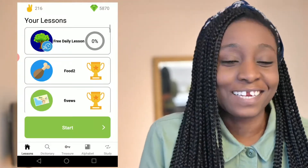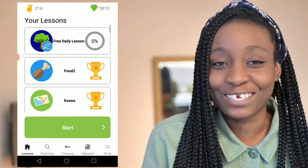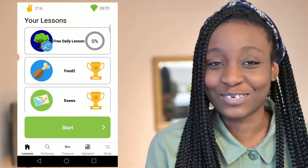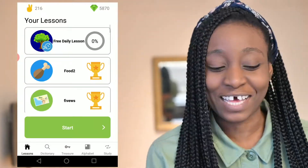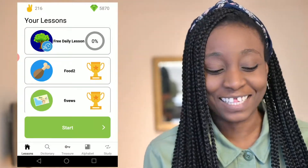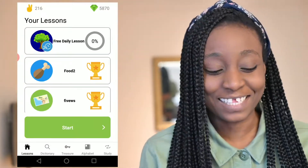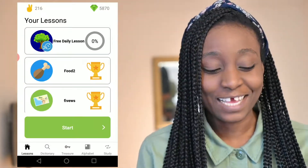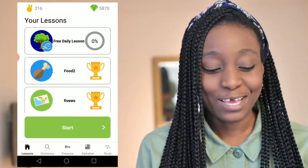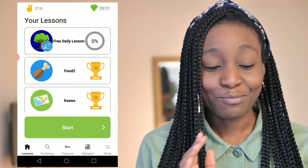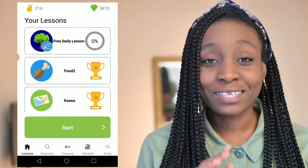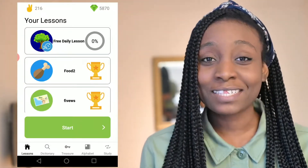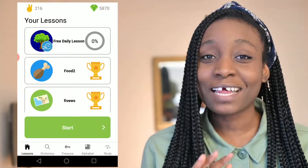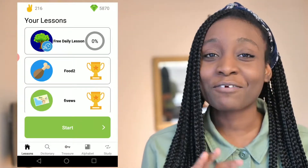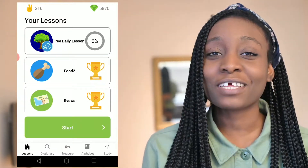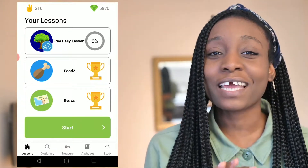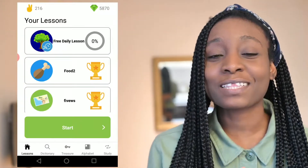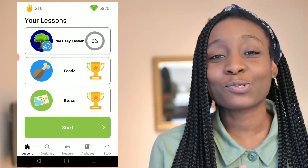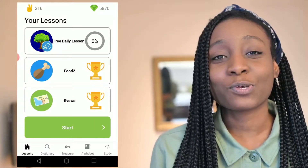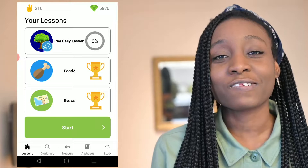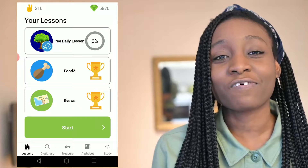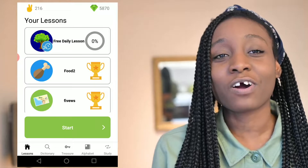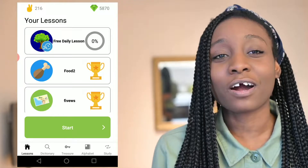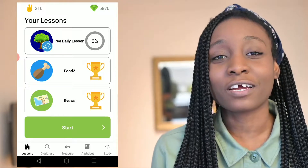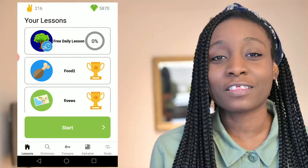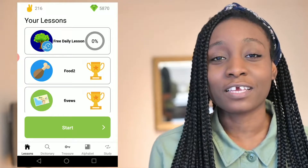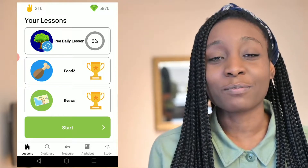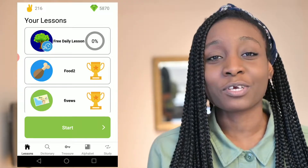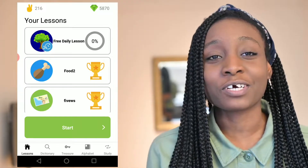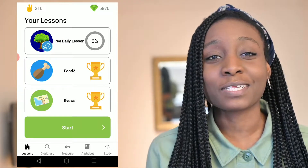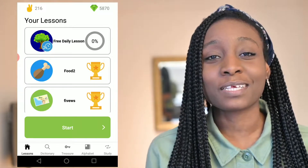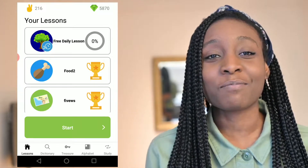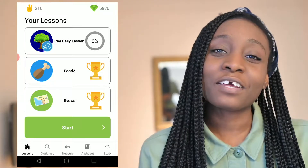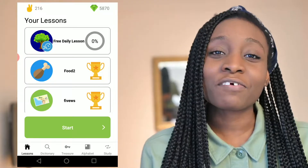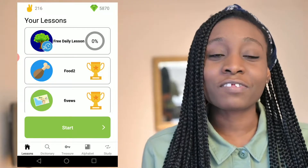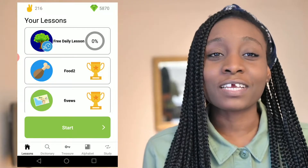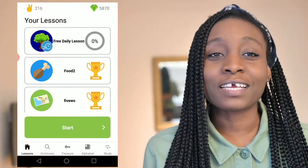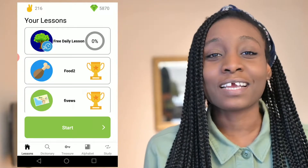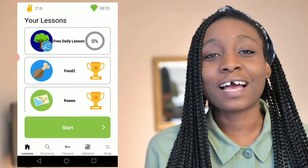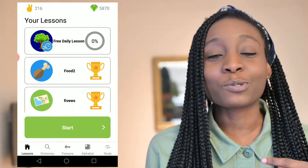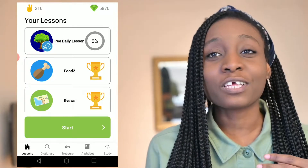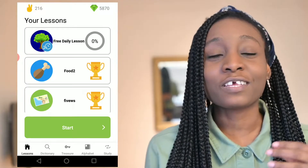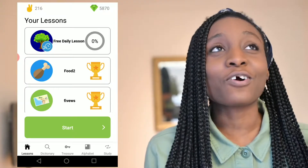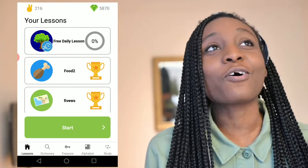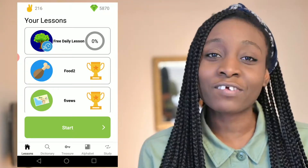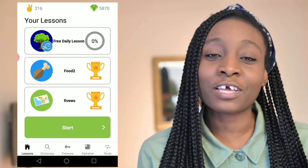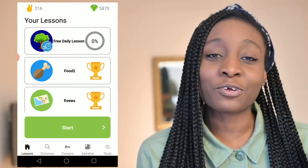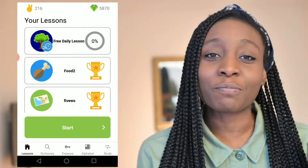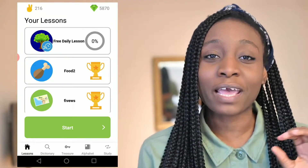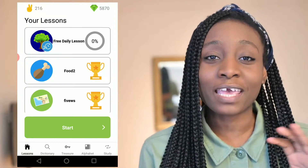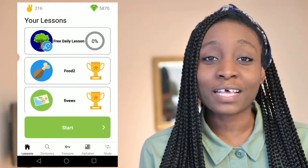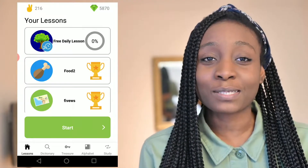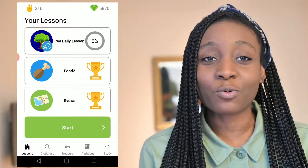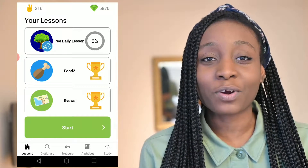I didn't do that. But still, I really like this 24-hour thing because at the end of the day I usually think I haven't yet done my ASL